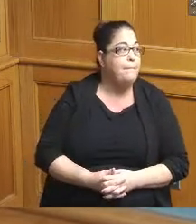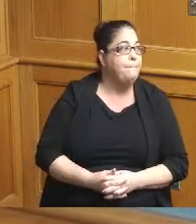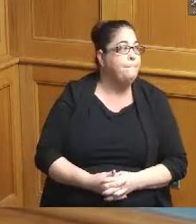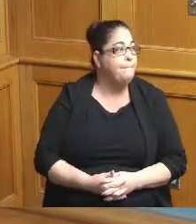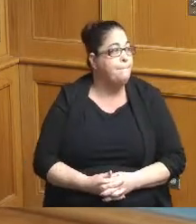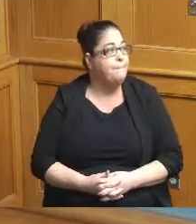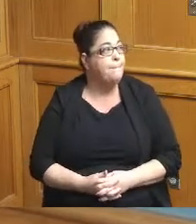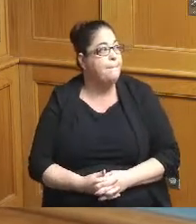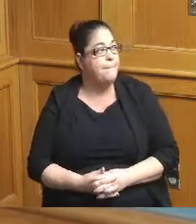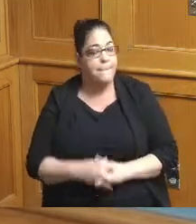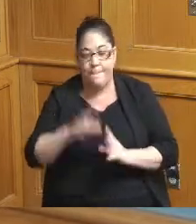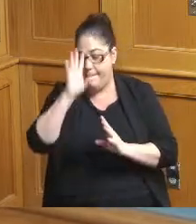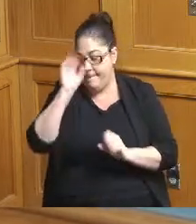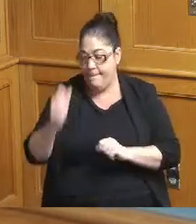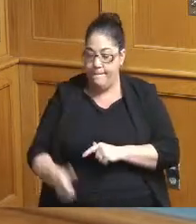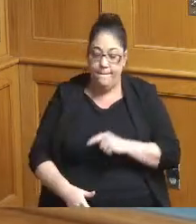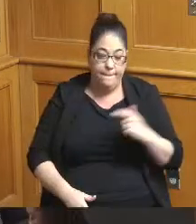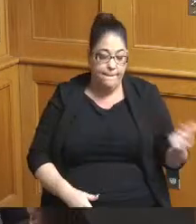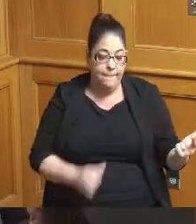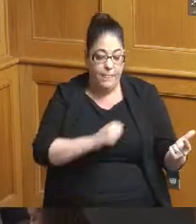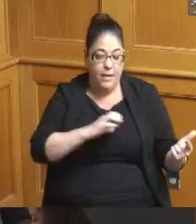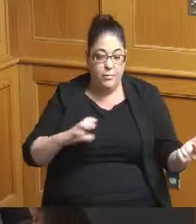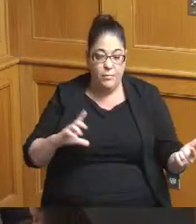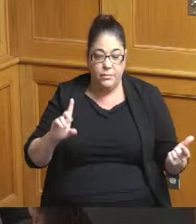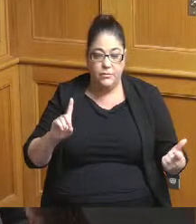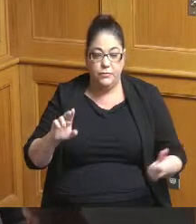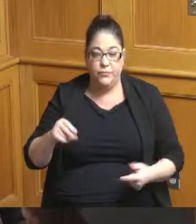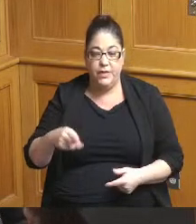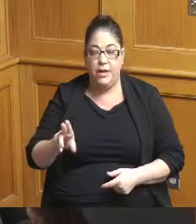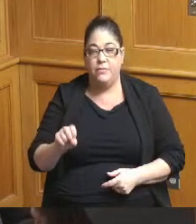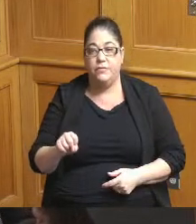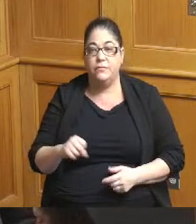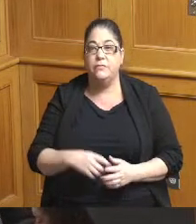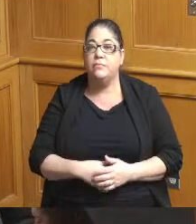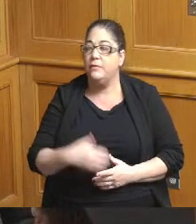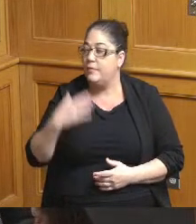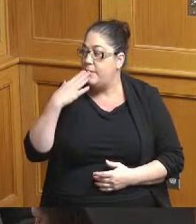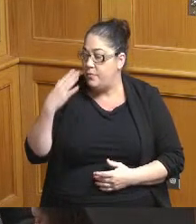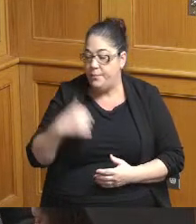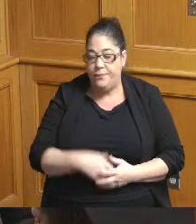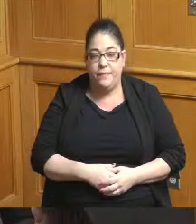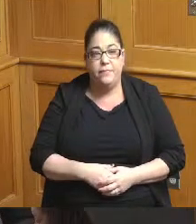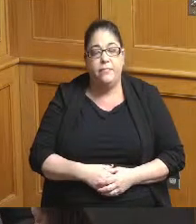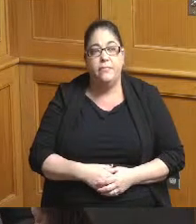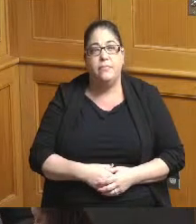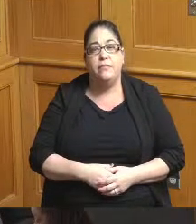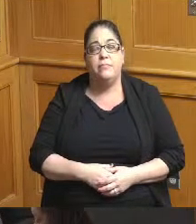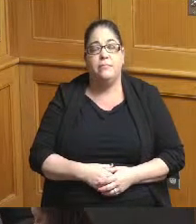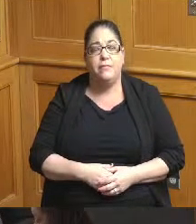thank you Commissioner Driehaus thank you I do want to dispel the notion that